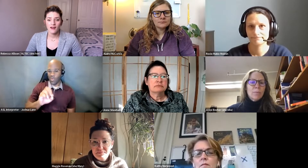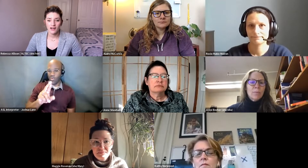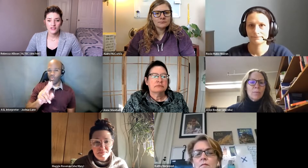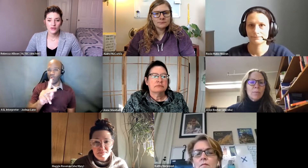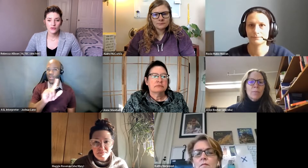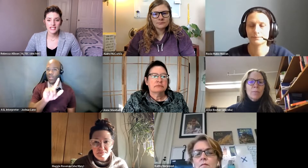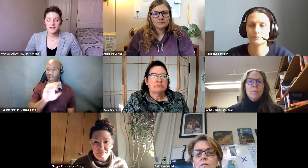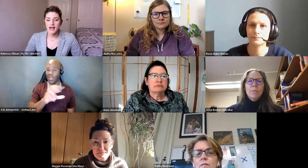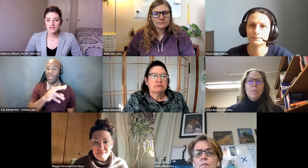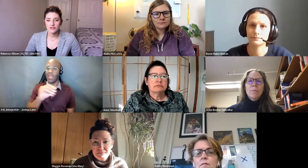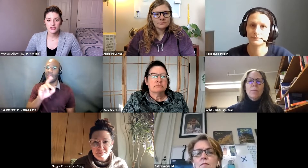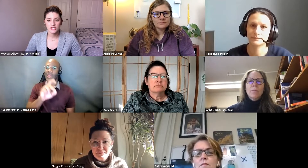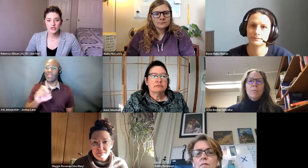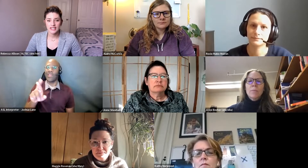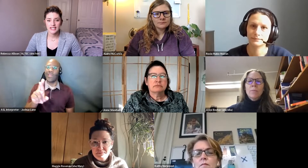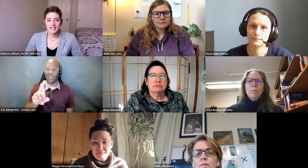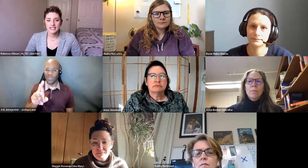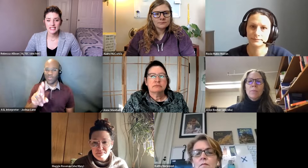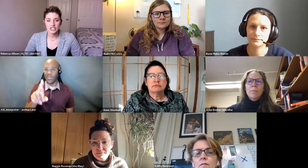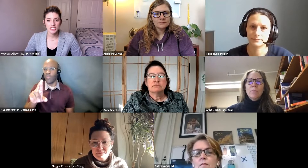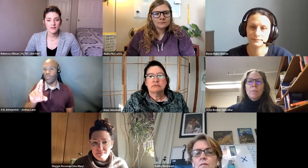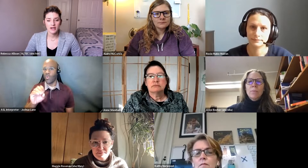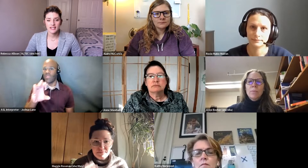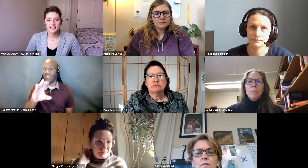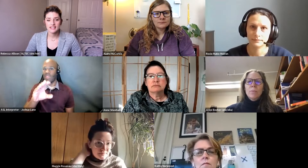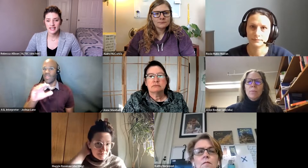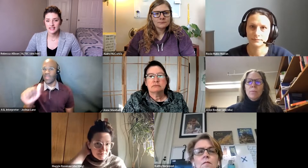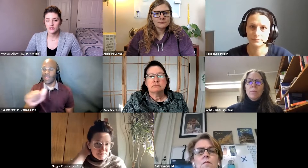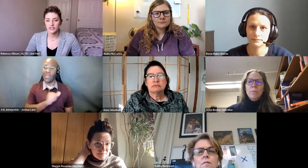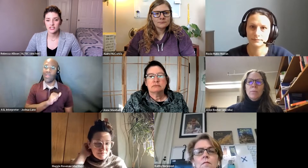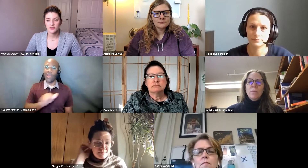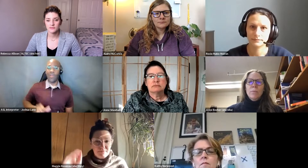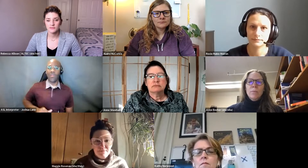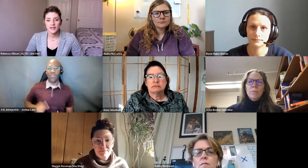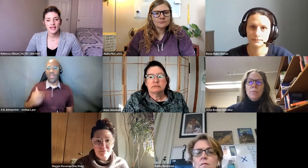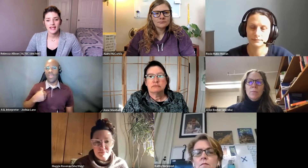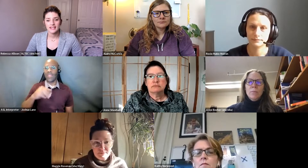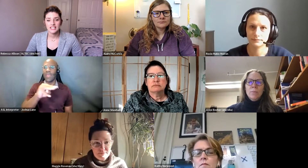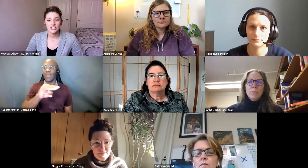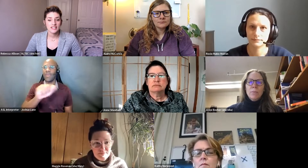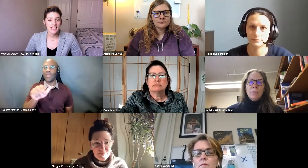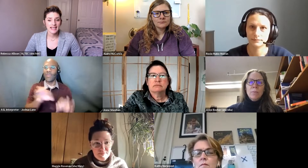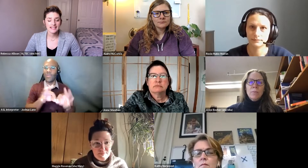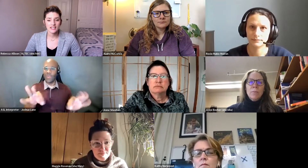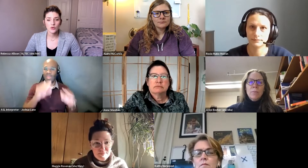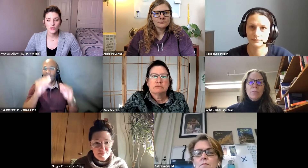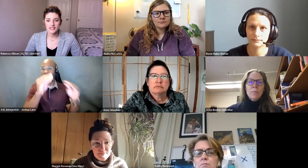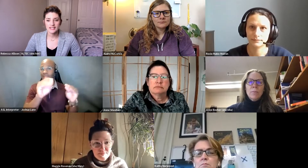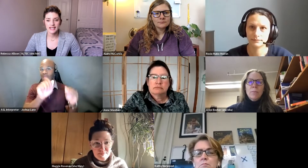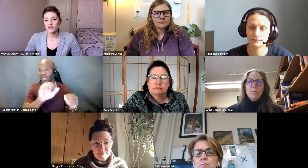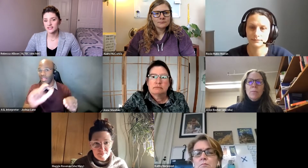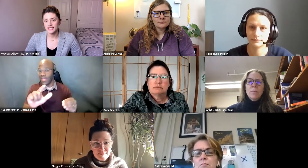Audra holds a master's degree in teaching American Sign Language and teaches ASL courses at ALTEC.